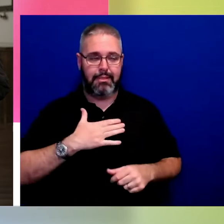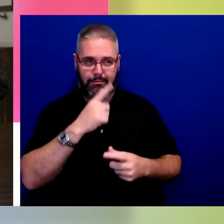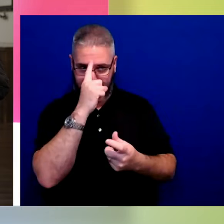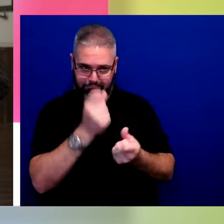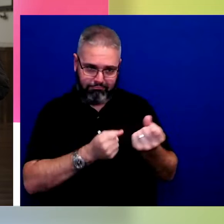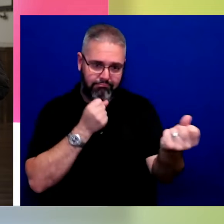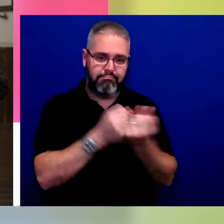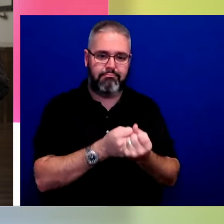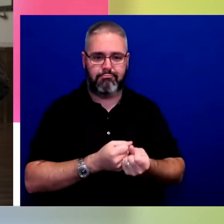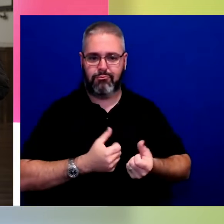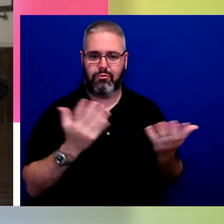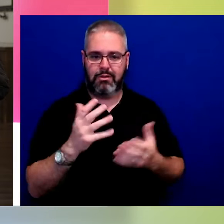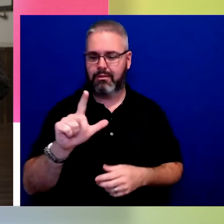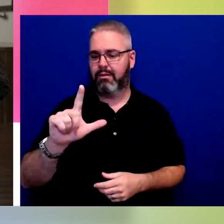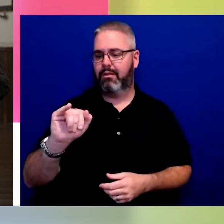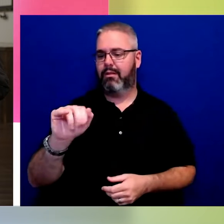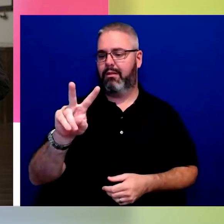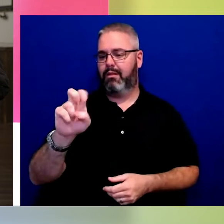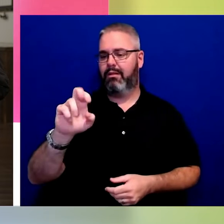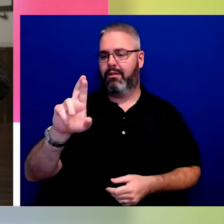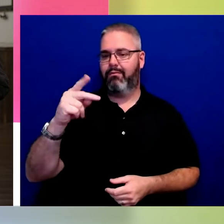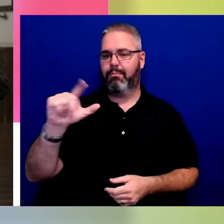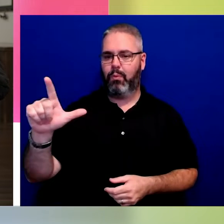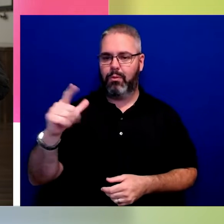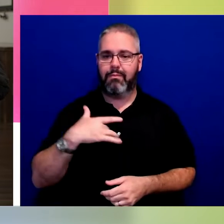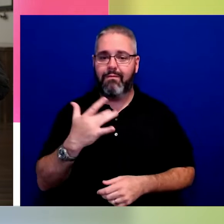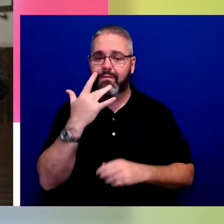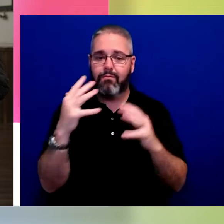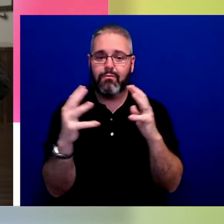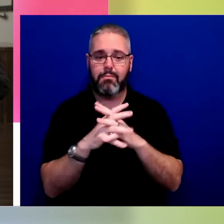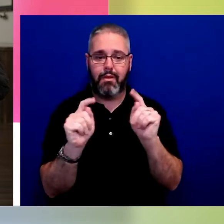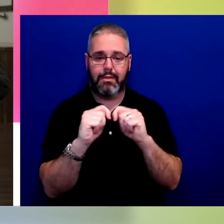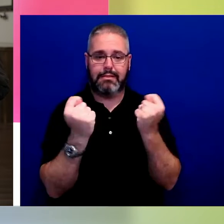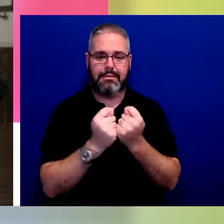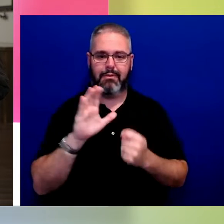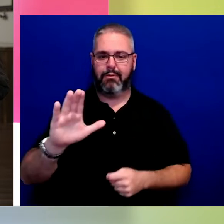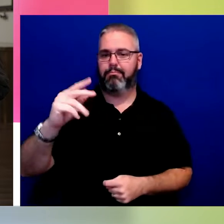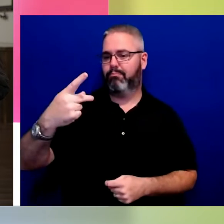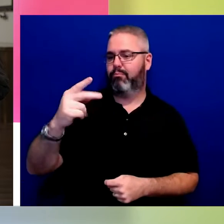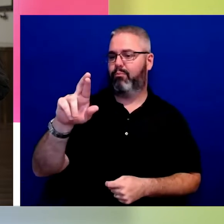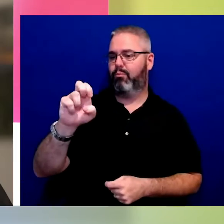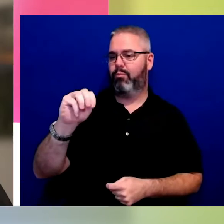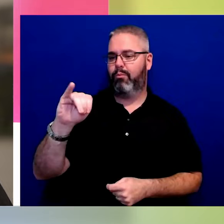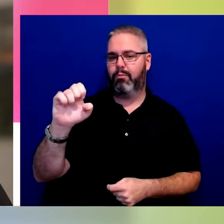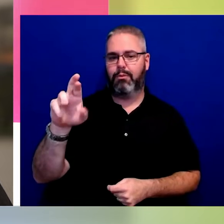as my favorite football team in the Premier League.